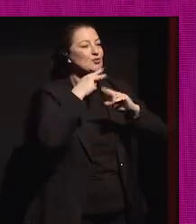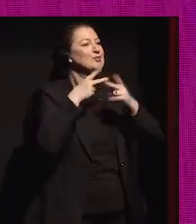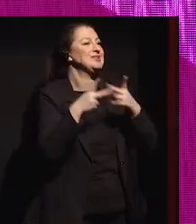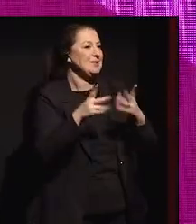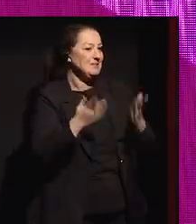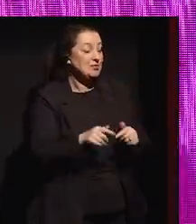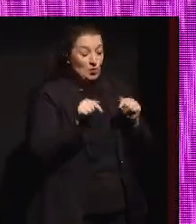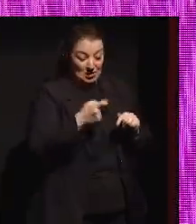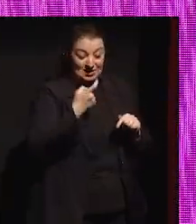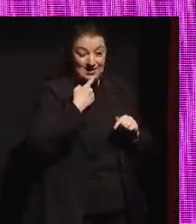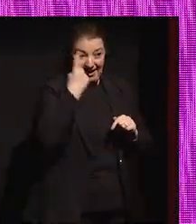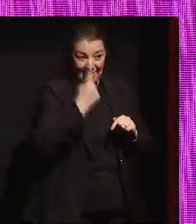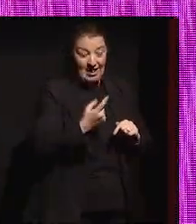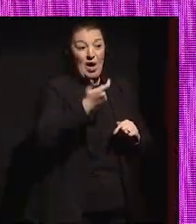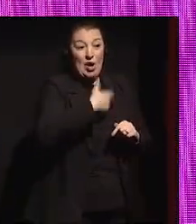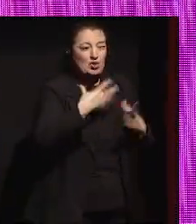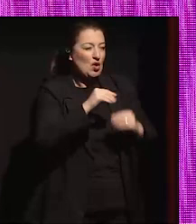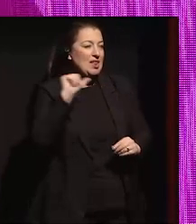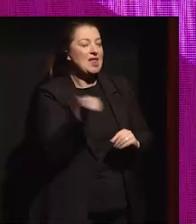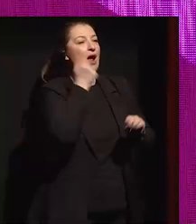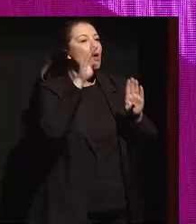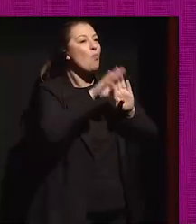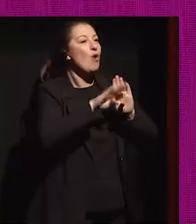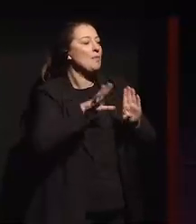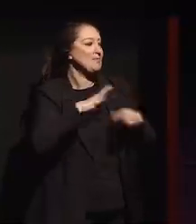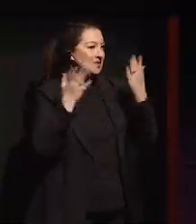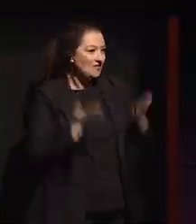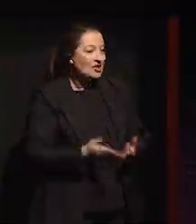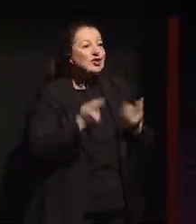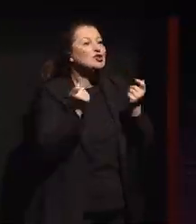We have very valuable schedules and collaborations this year: